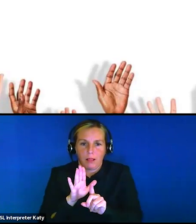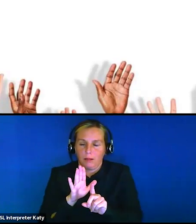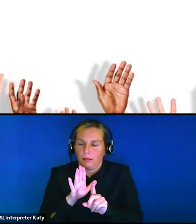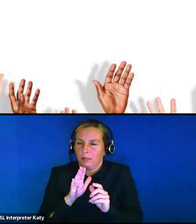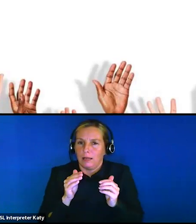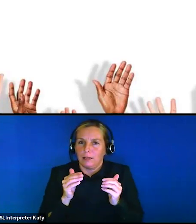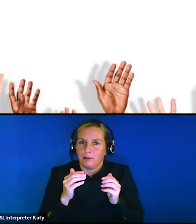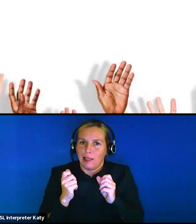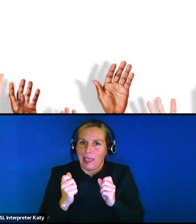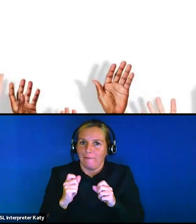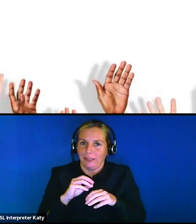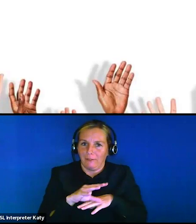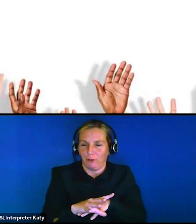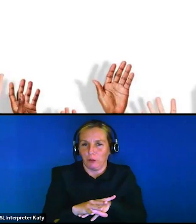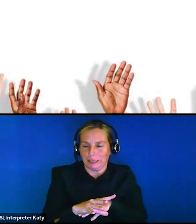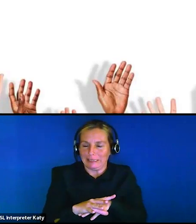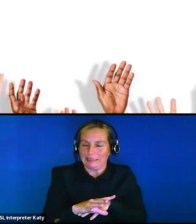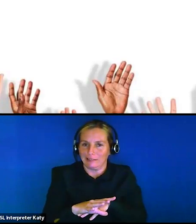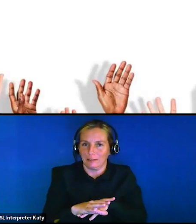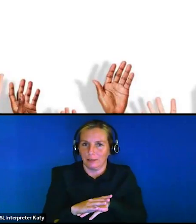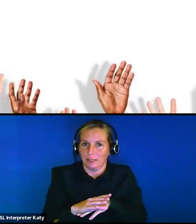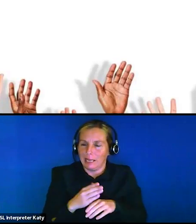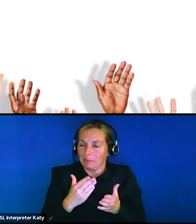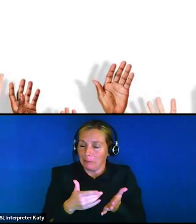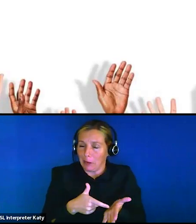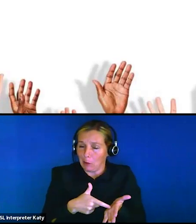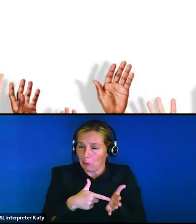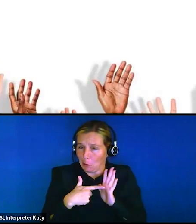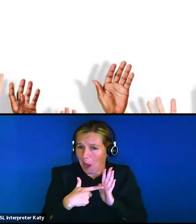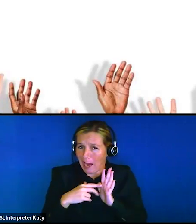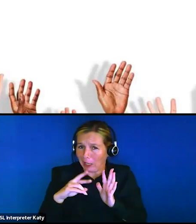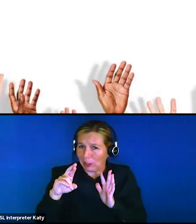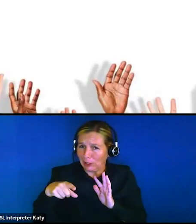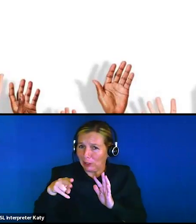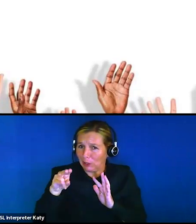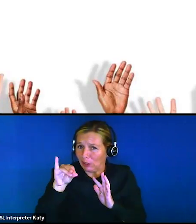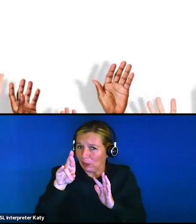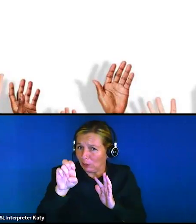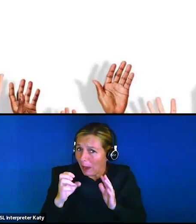and I'll use the word even maybe require-- that certain people